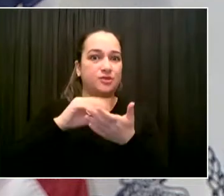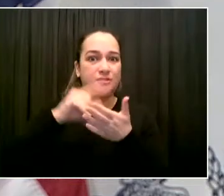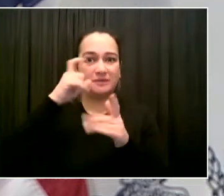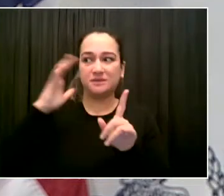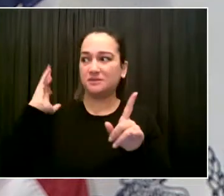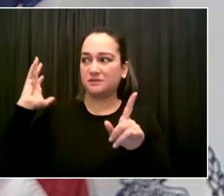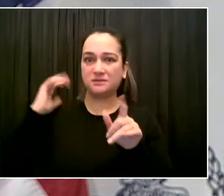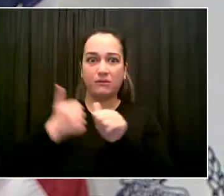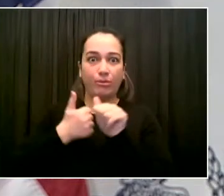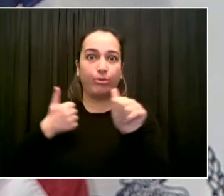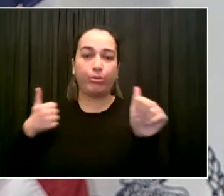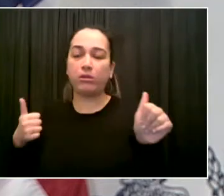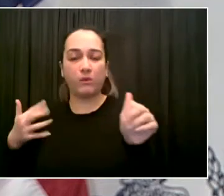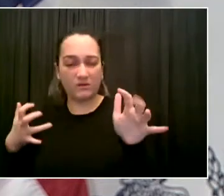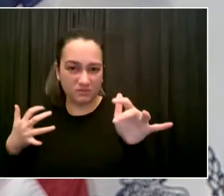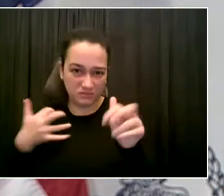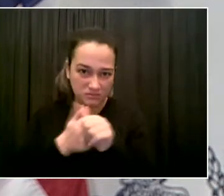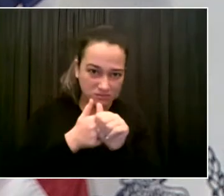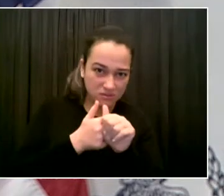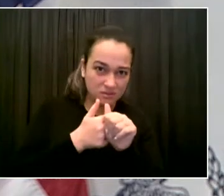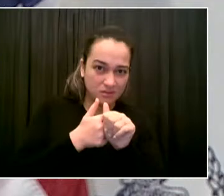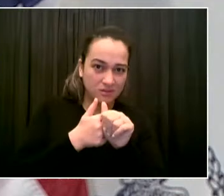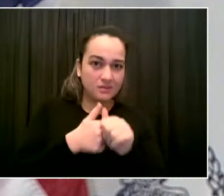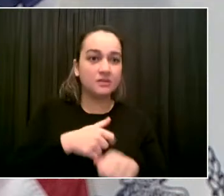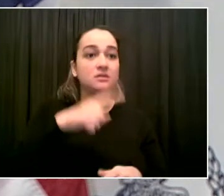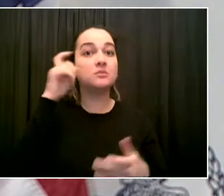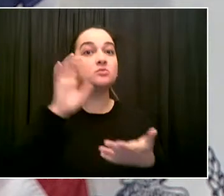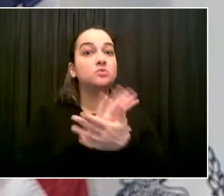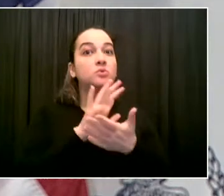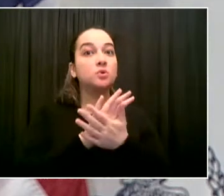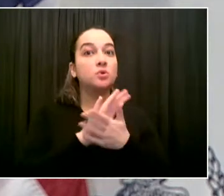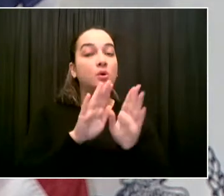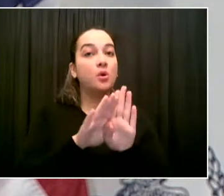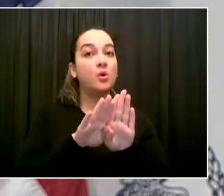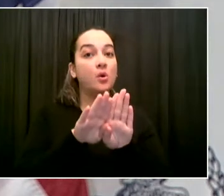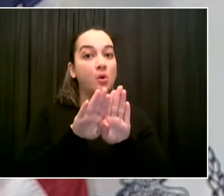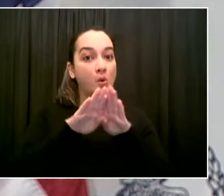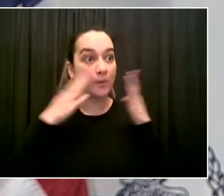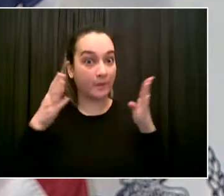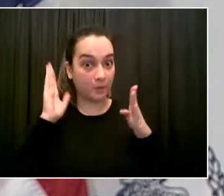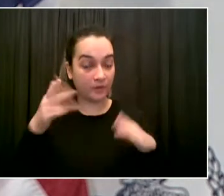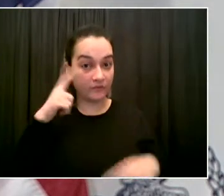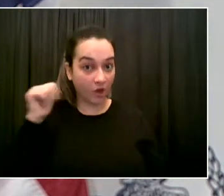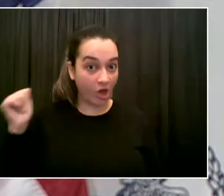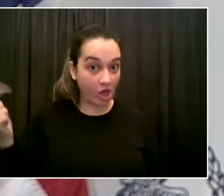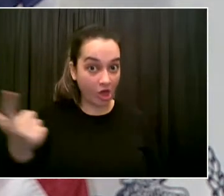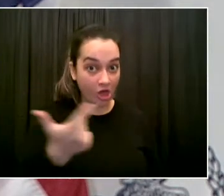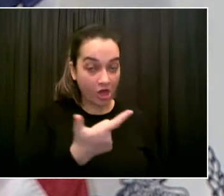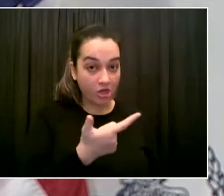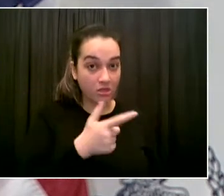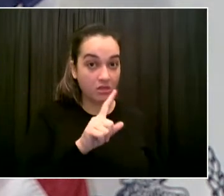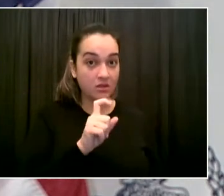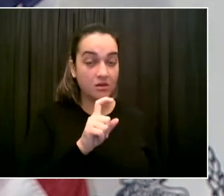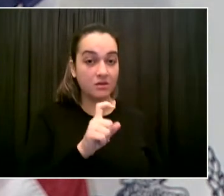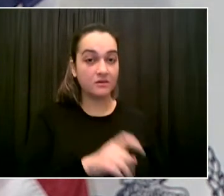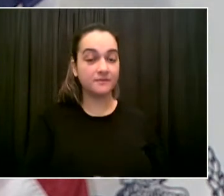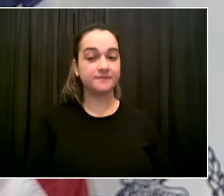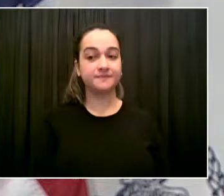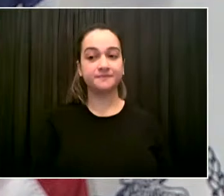LOSSES OF THE LAST YEAR ARE YOU CCONSIIRDEING MAKINGGIT